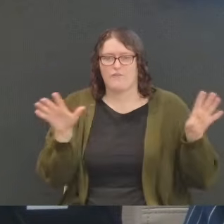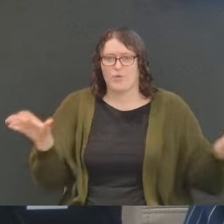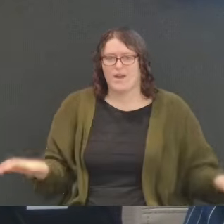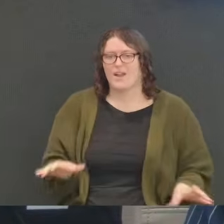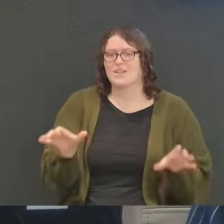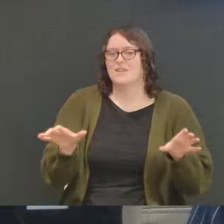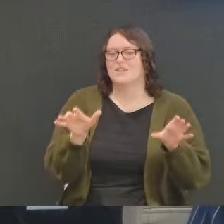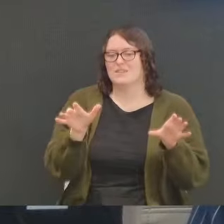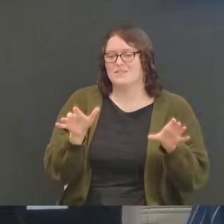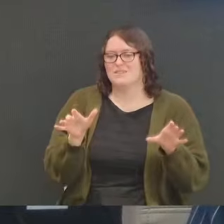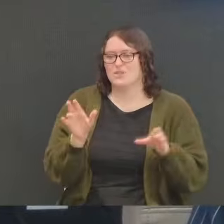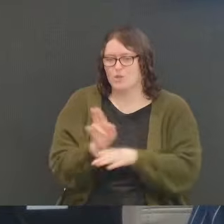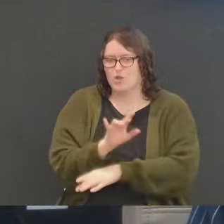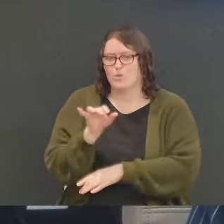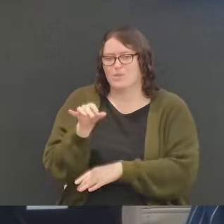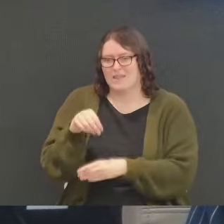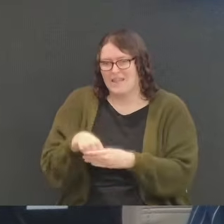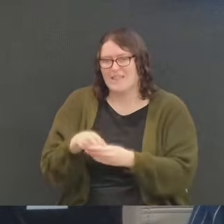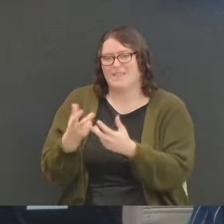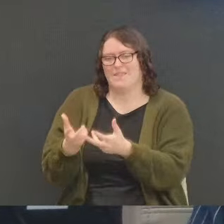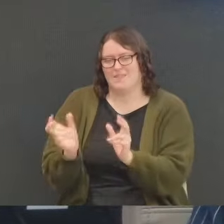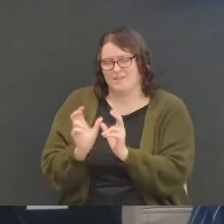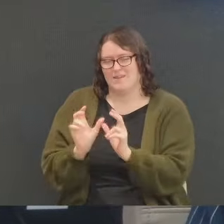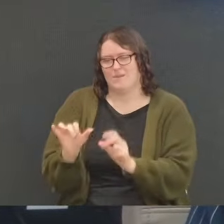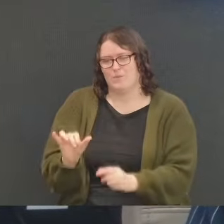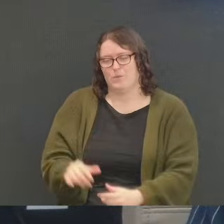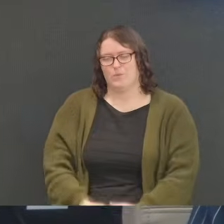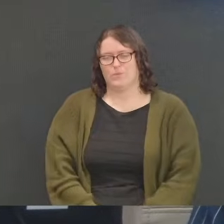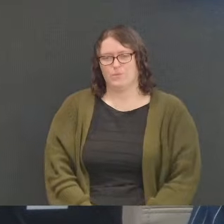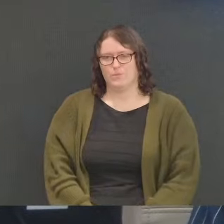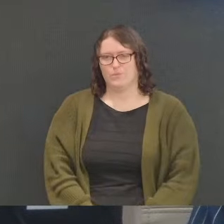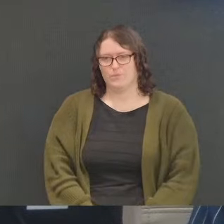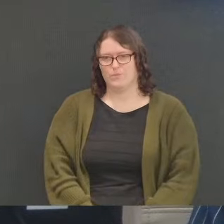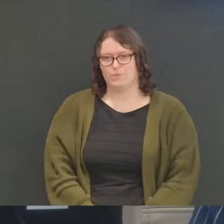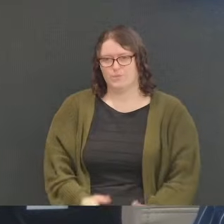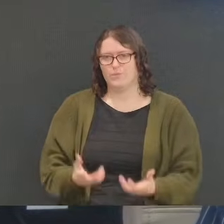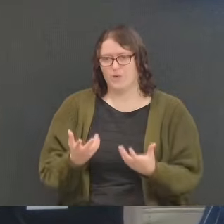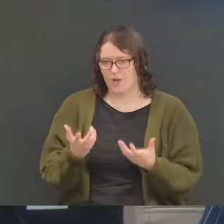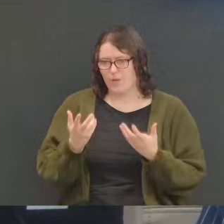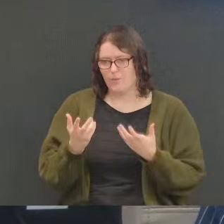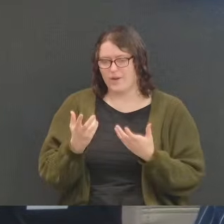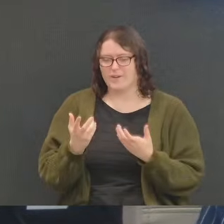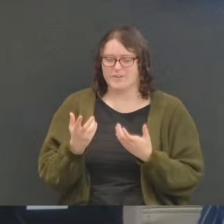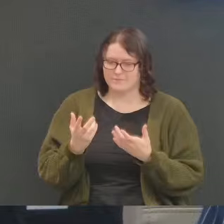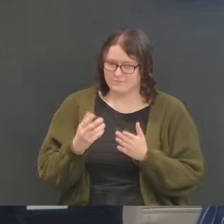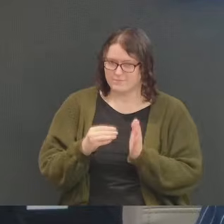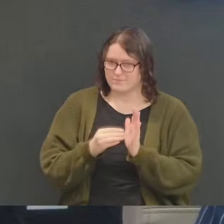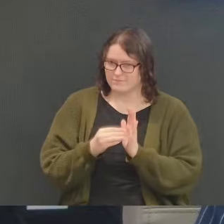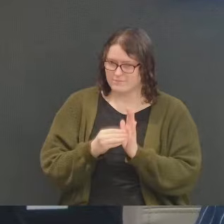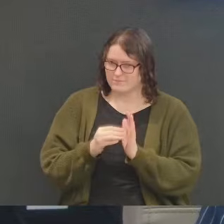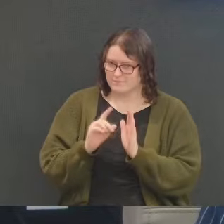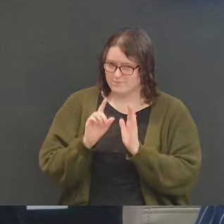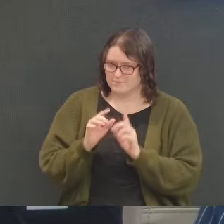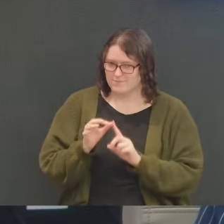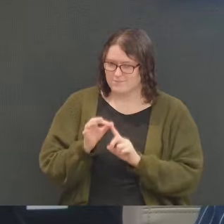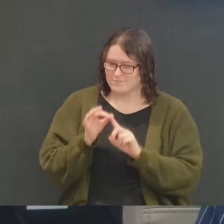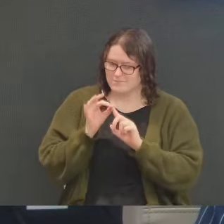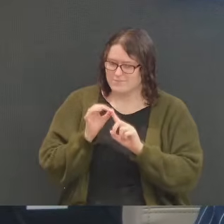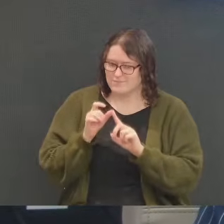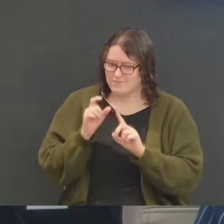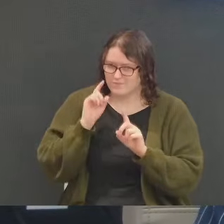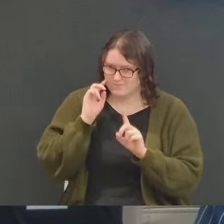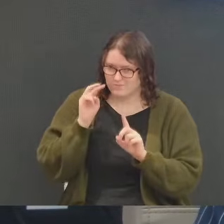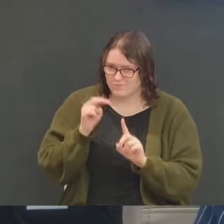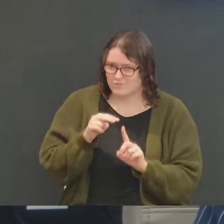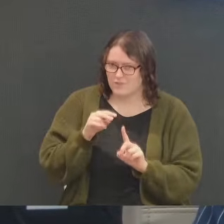we have in the stadium. So, I wanted to put that as a caveat. I think it's very important. Now,